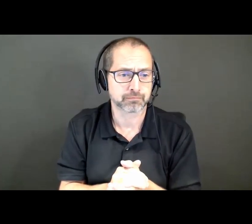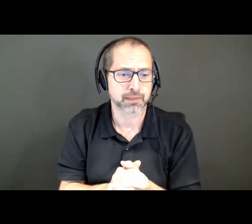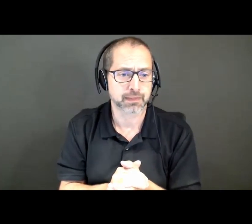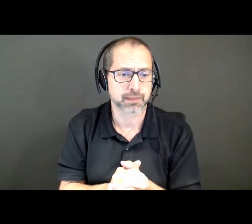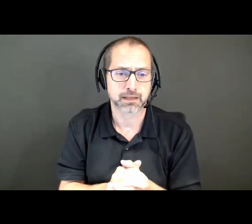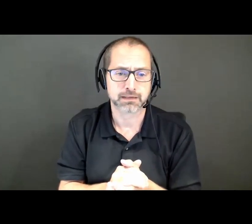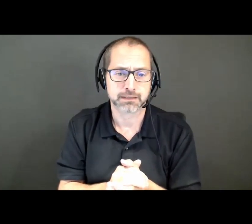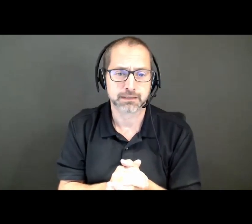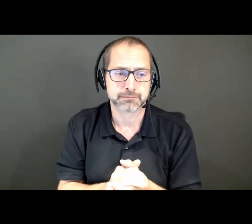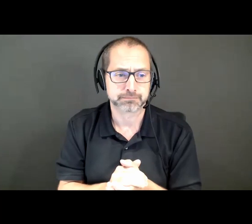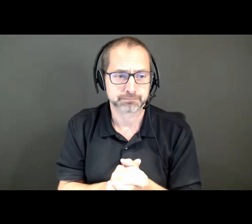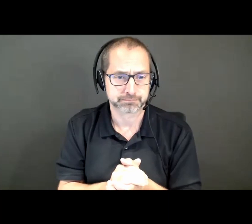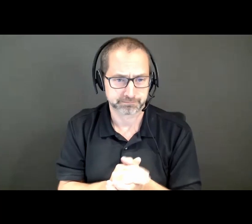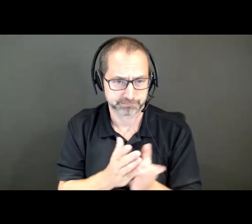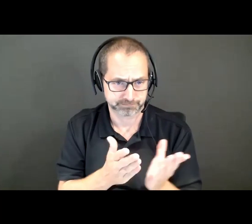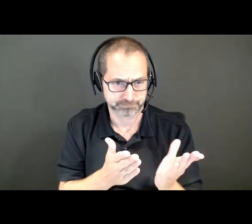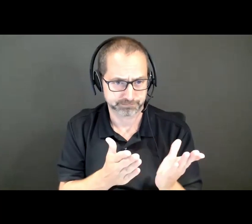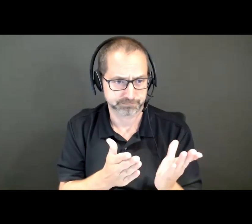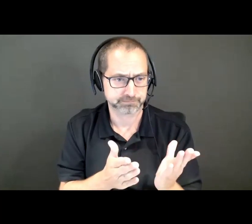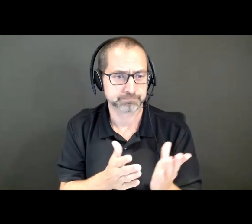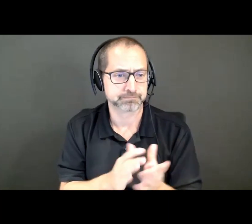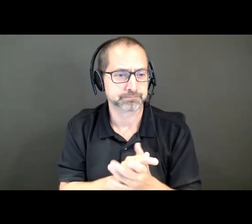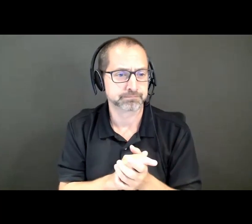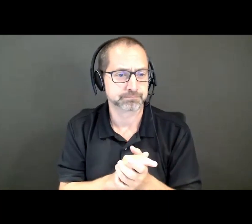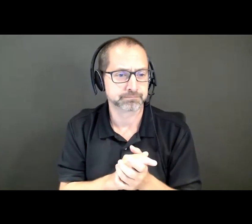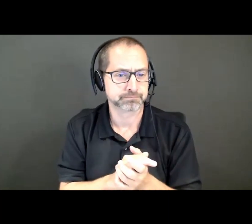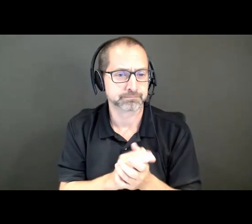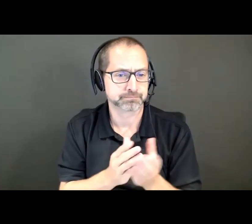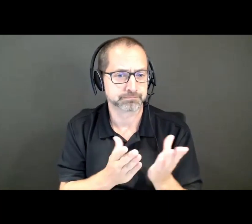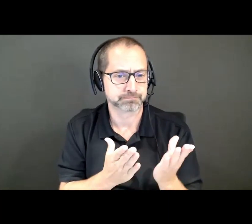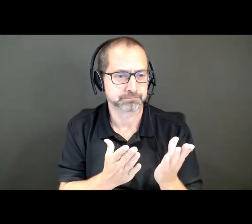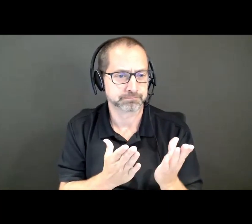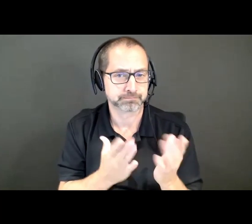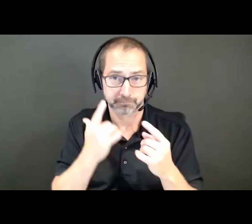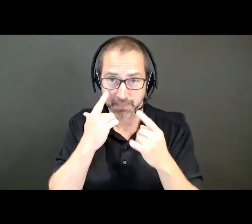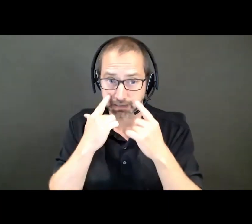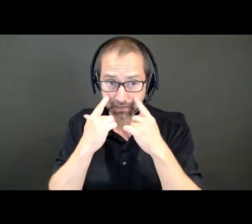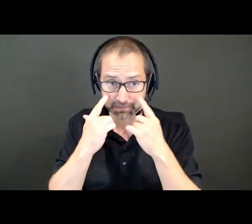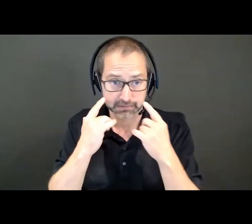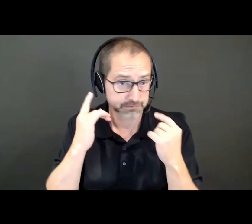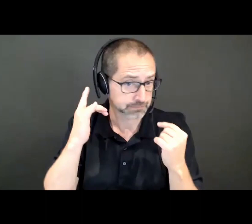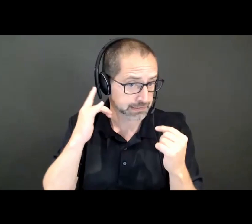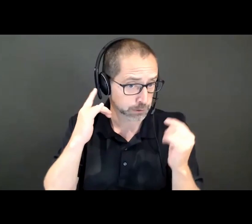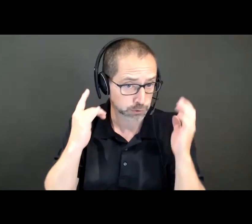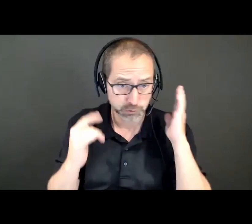the smudge. The smoke, put it towards my eyes, towards my ears. And the reason why we do this